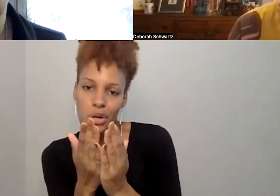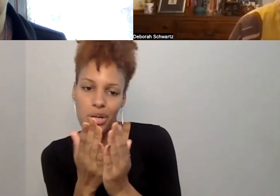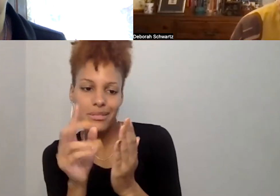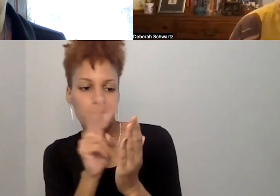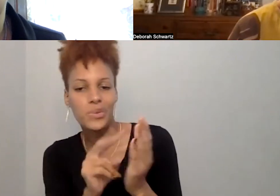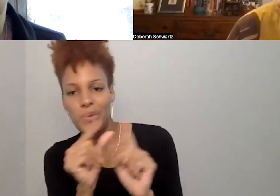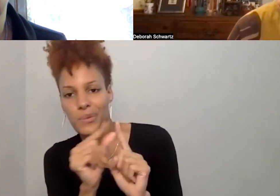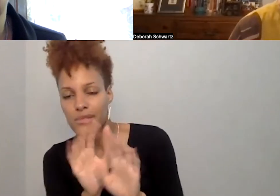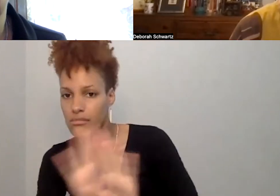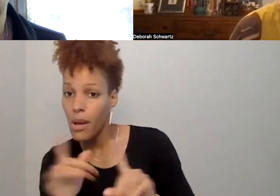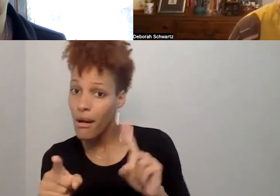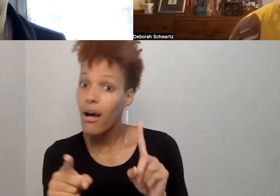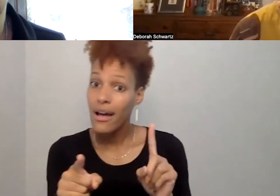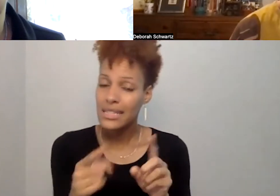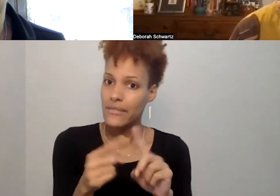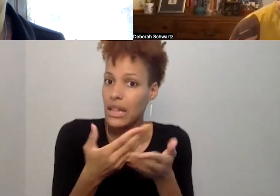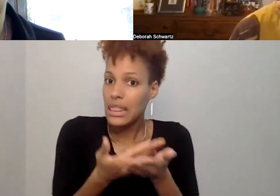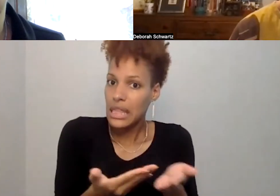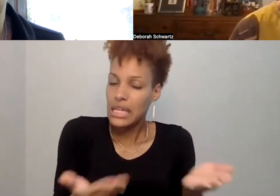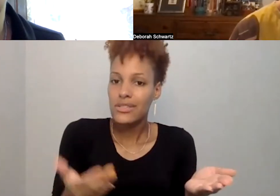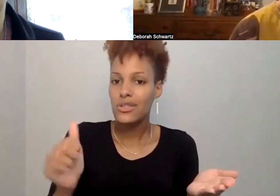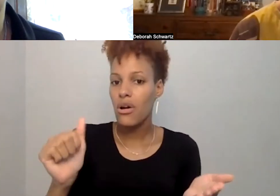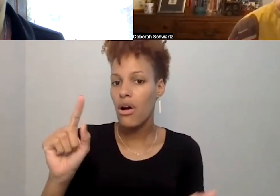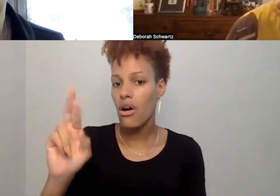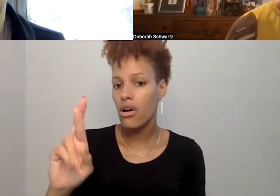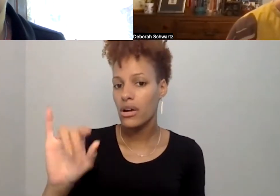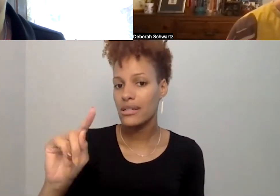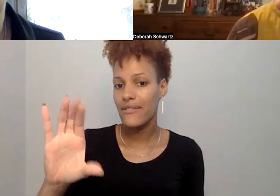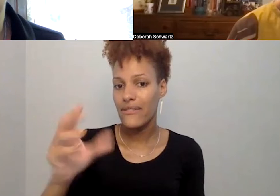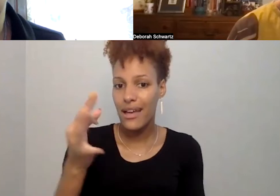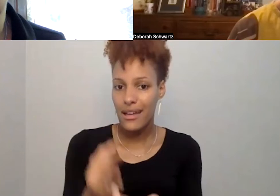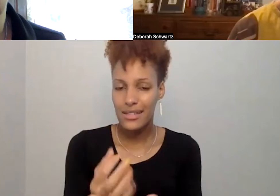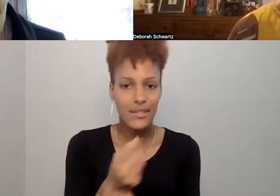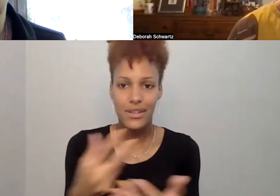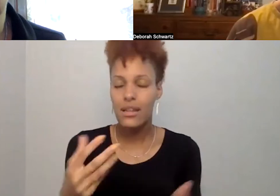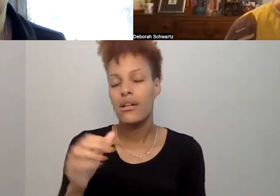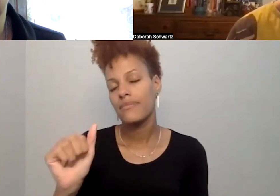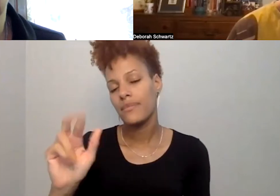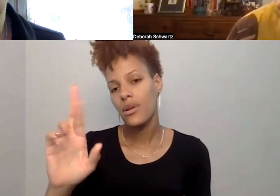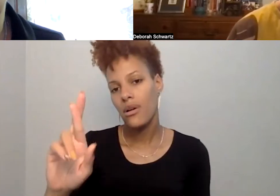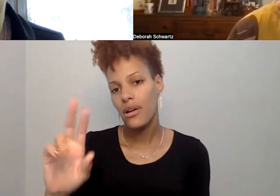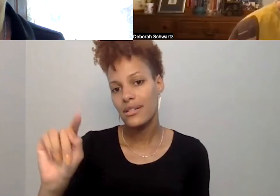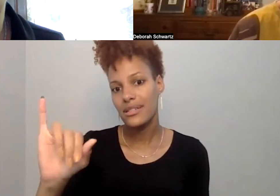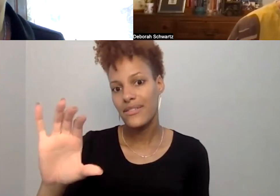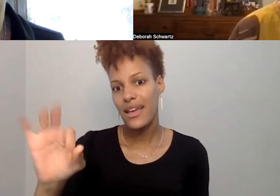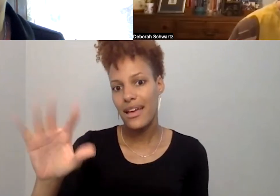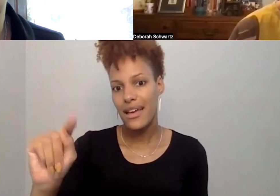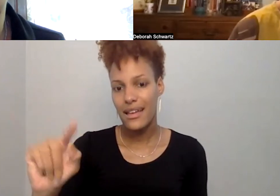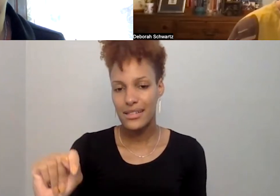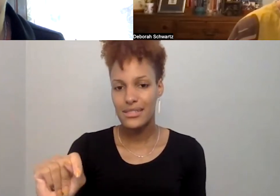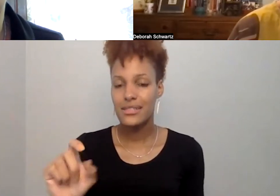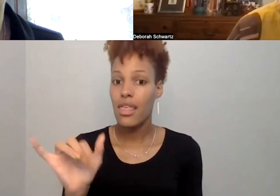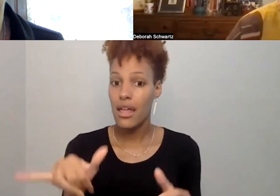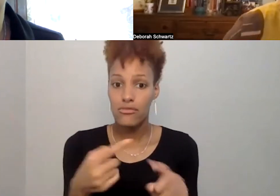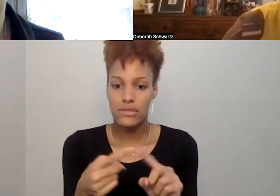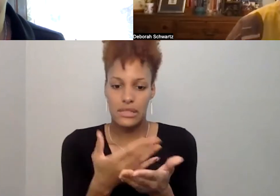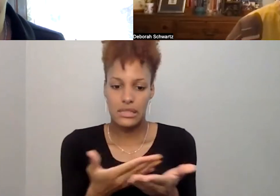artifacts that, that people keep, that, you know, those things provide us with these